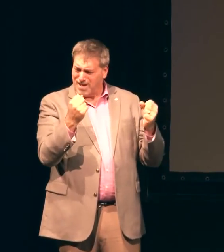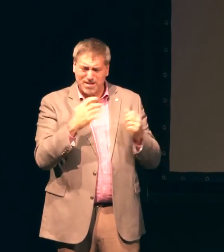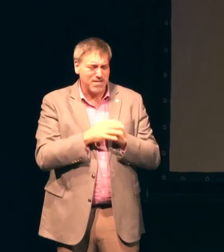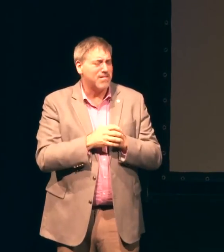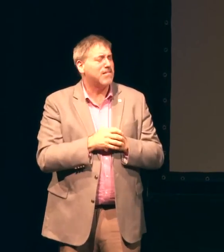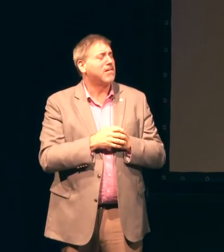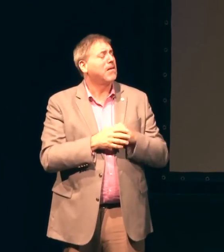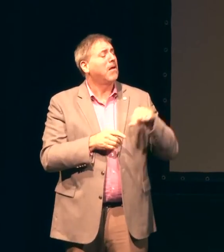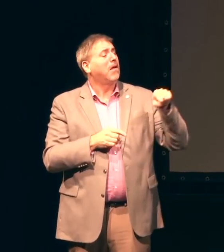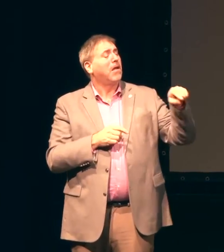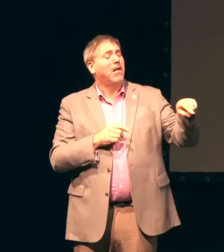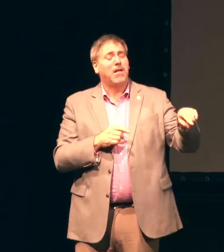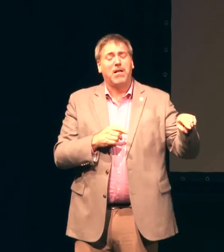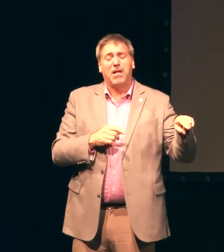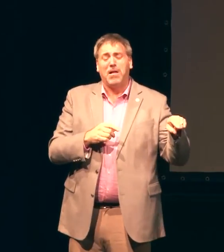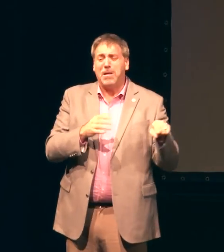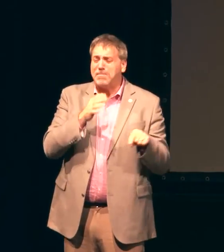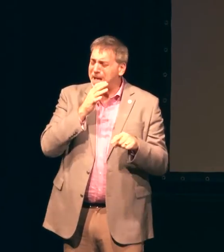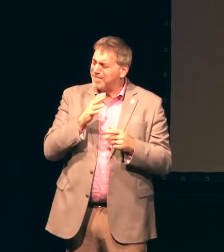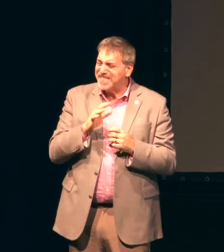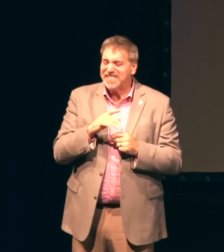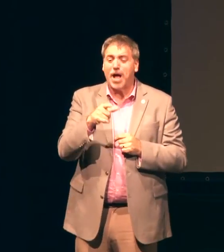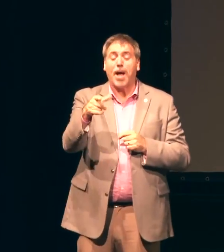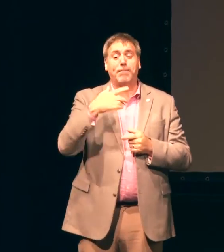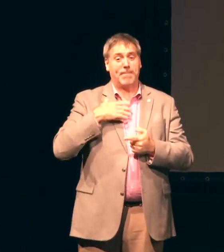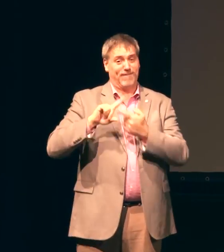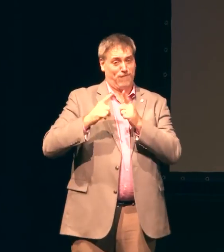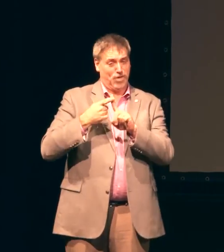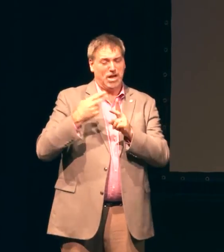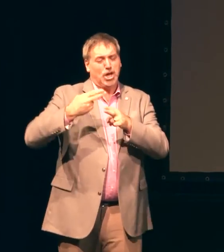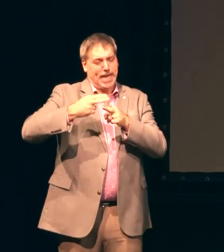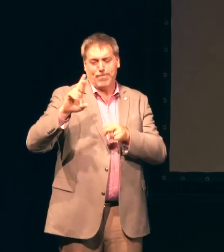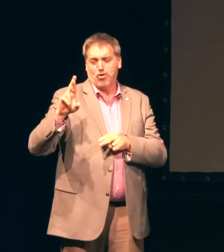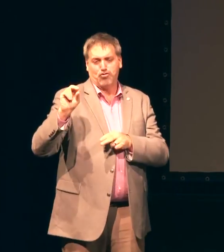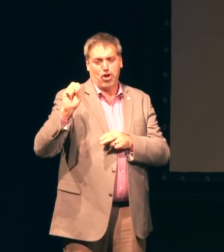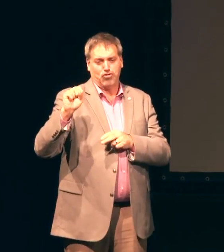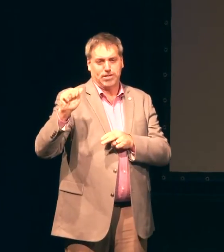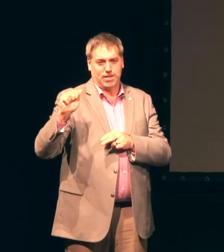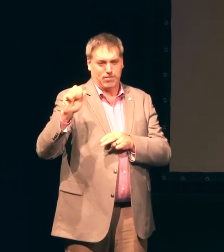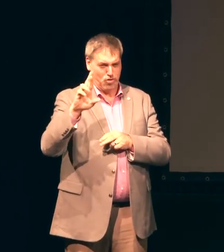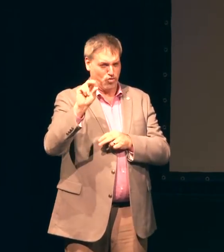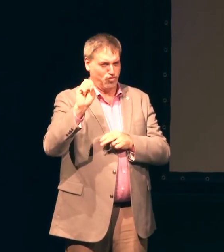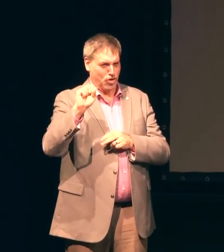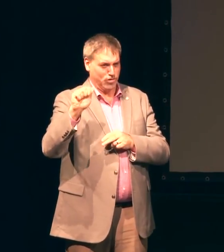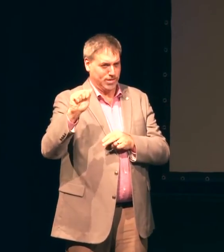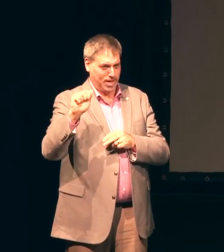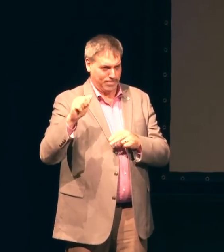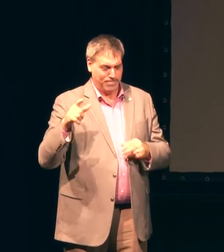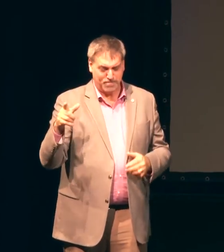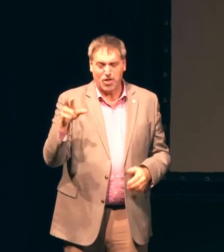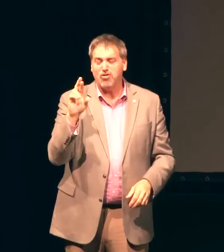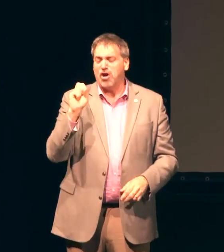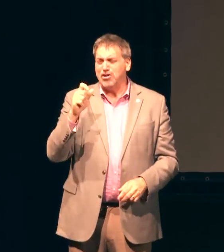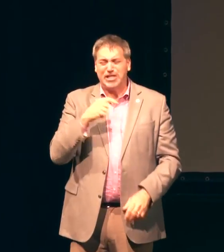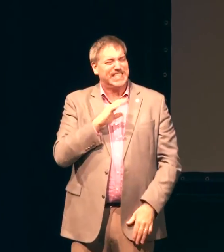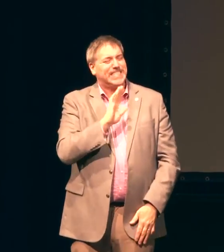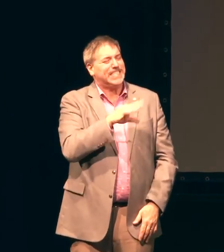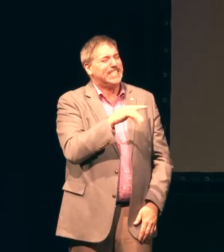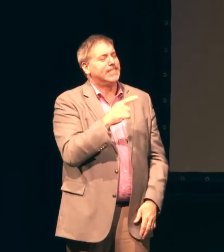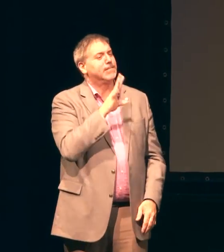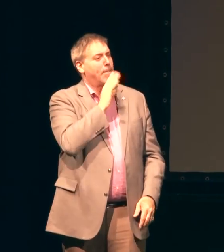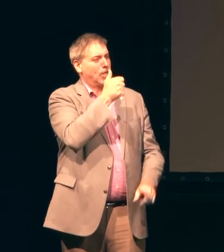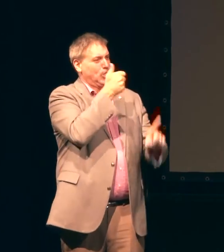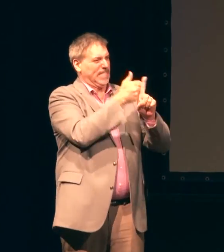cons about the various options. And my friend Rosa from the Deaf literacy program had said,